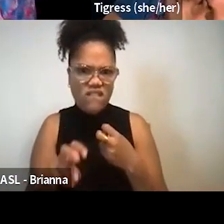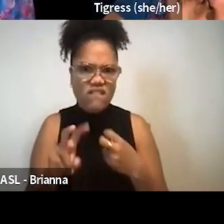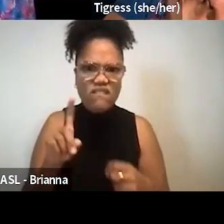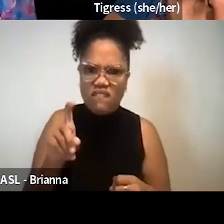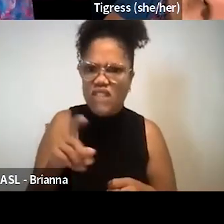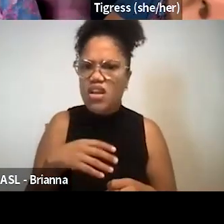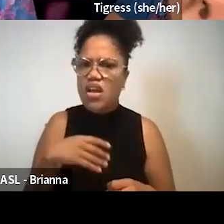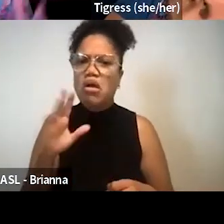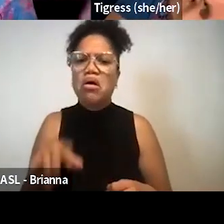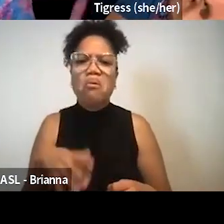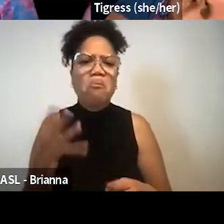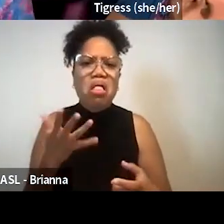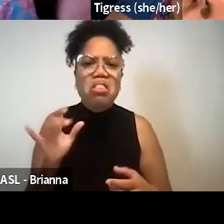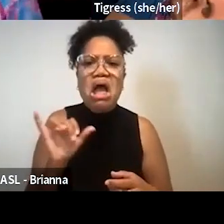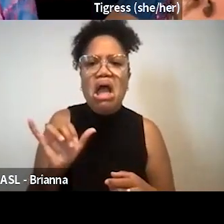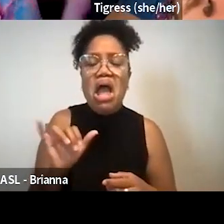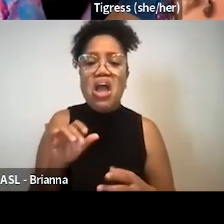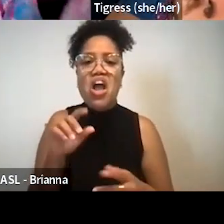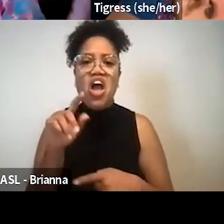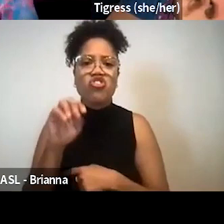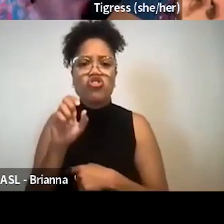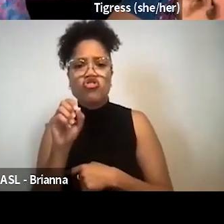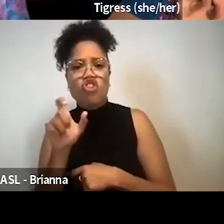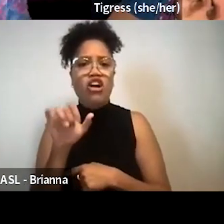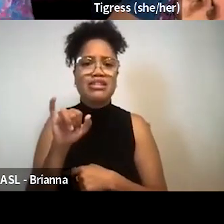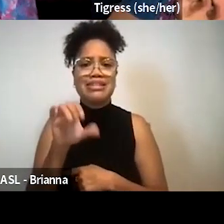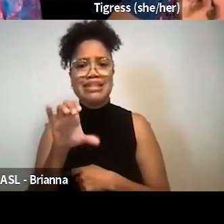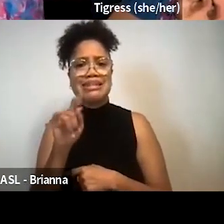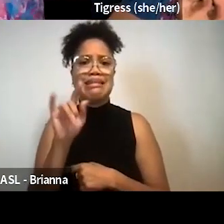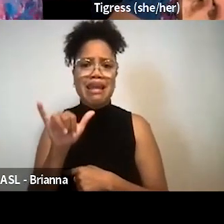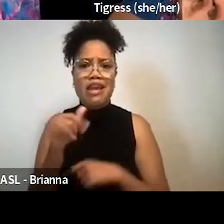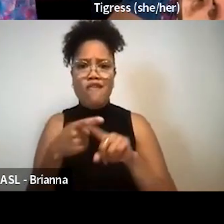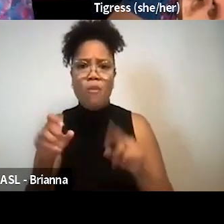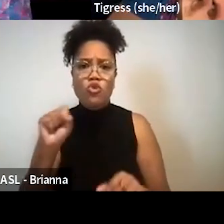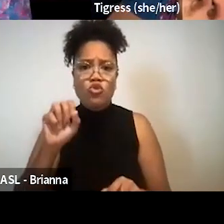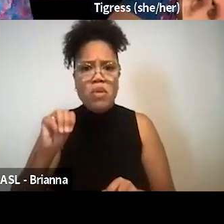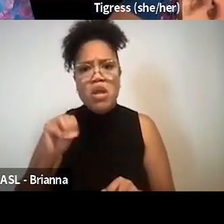What is it like a lot of the toxicity that emerges from social media and have you guys deal with it?